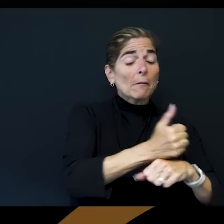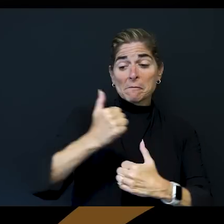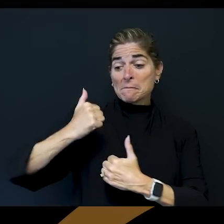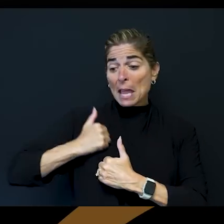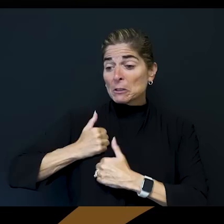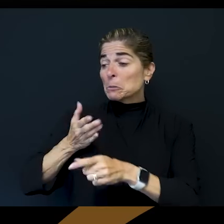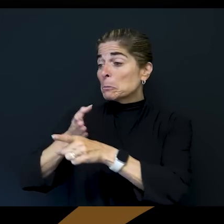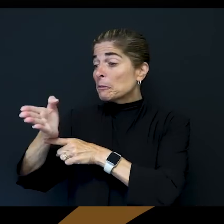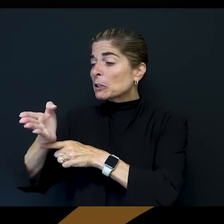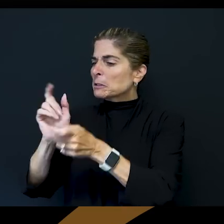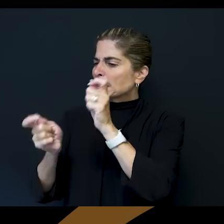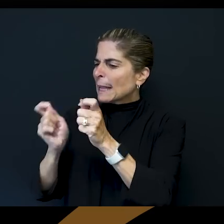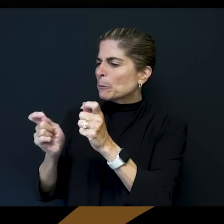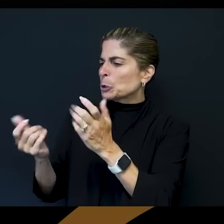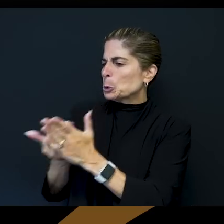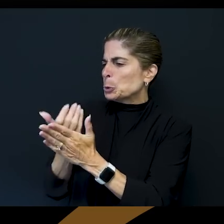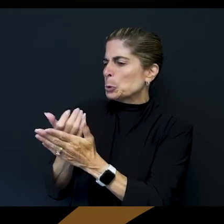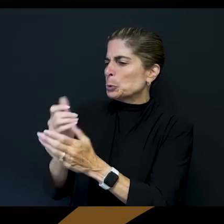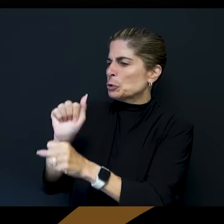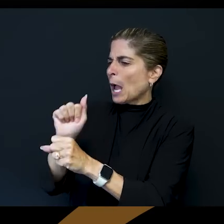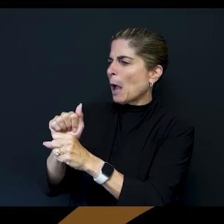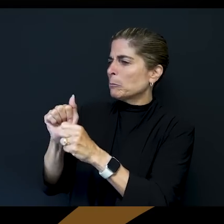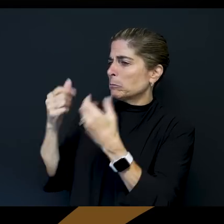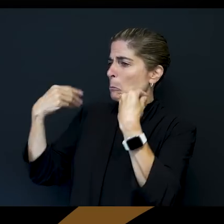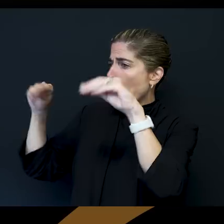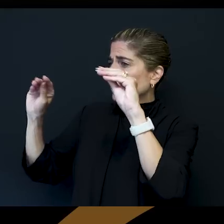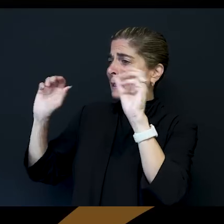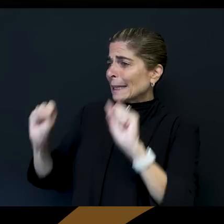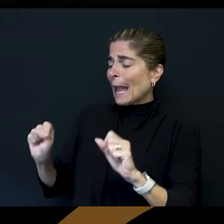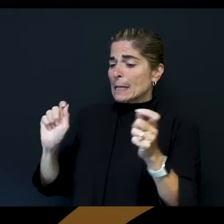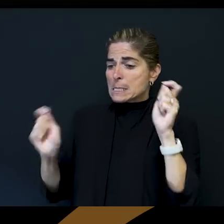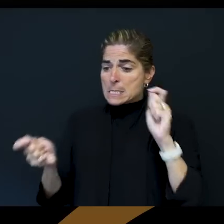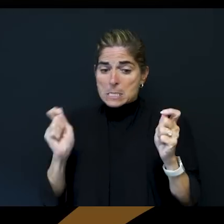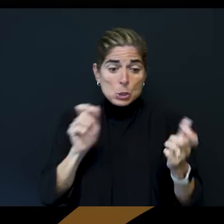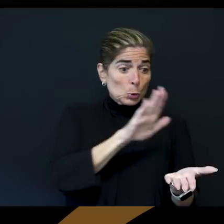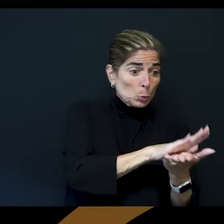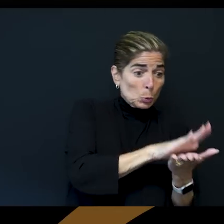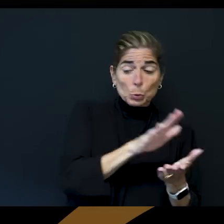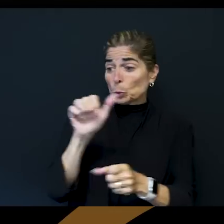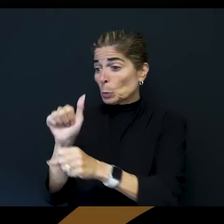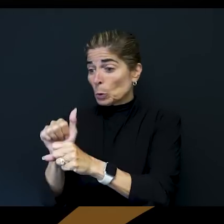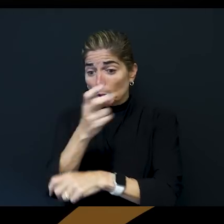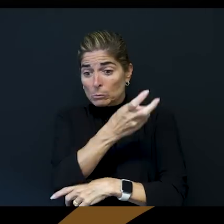evolving job market to youth transitioning from school to the world of work. One of the most rewarding parts of my job